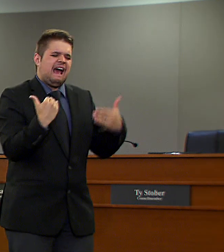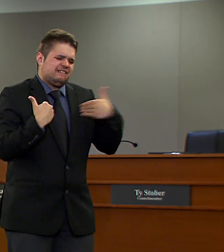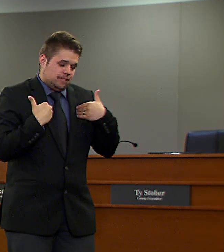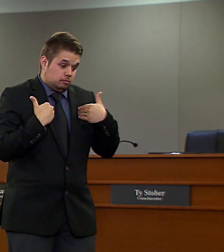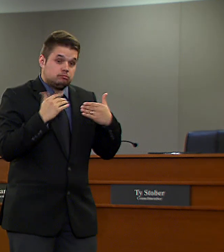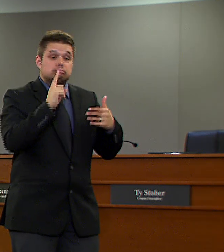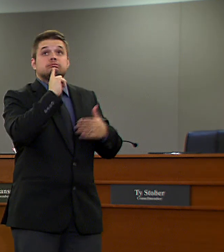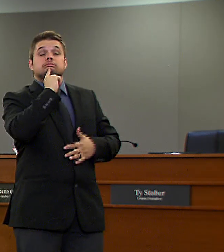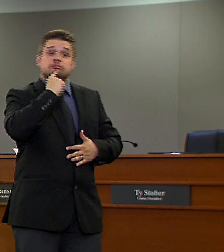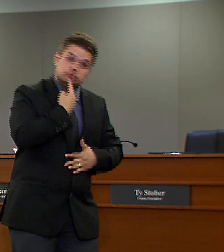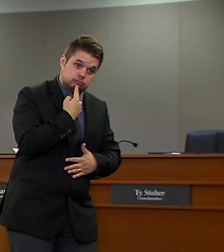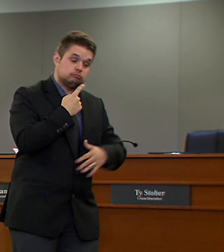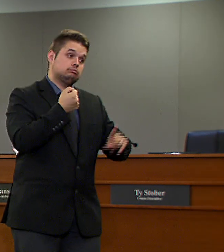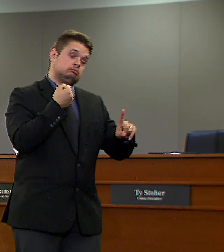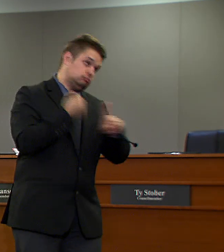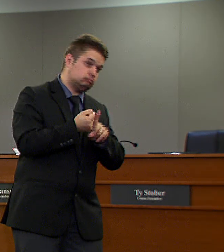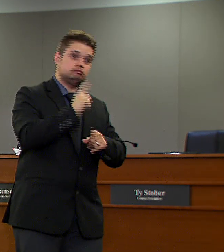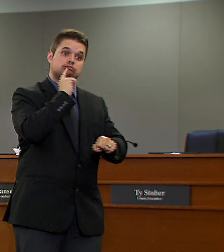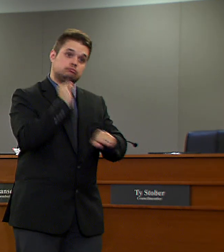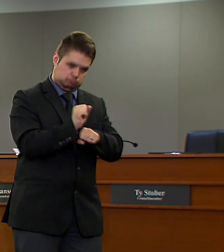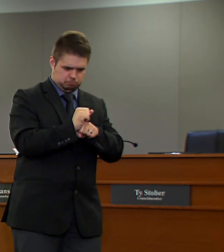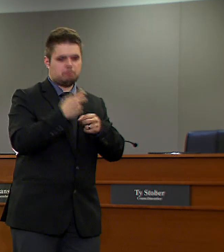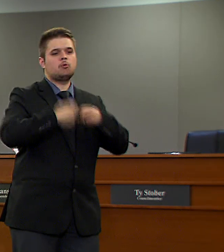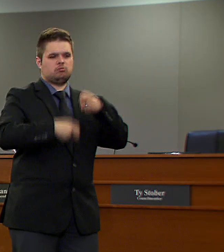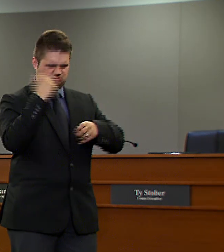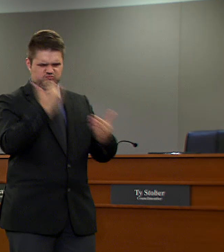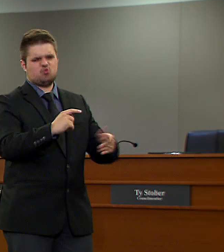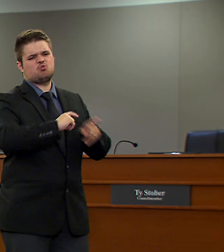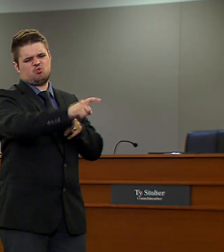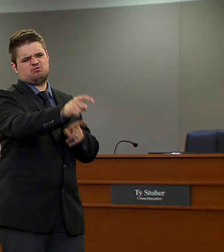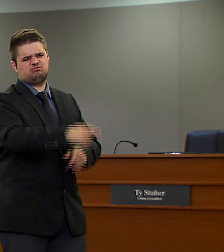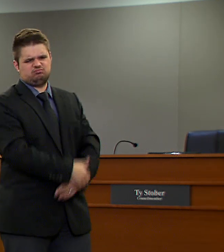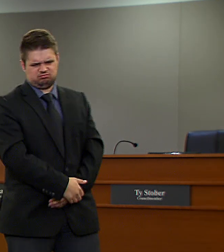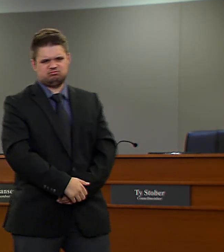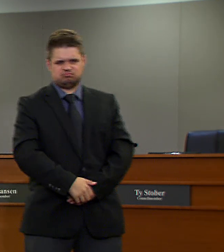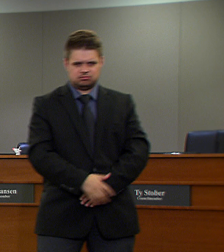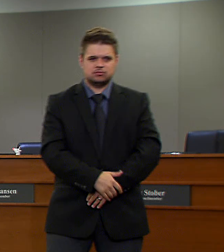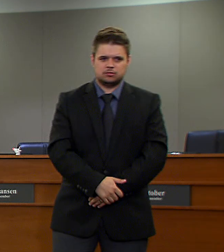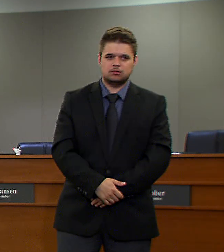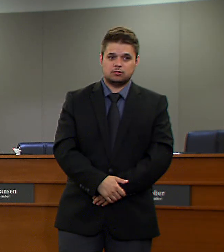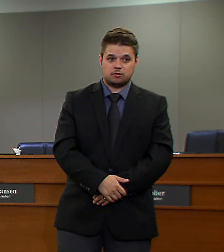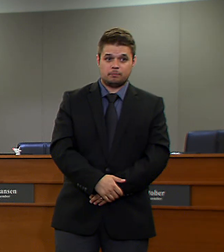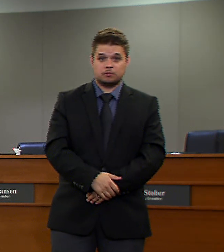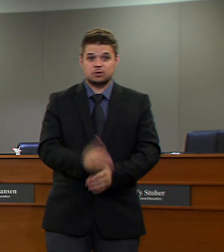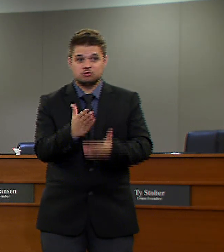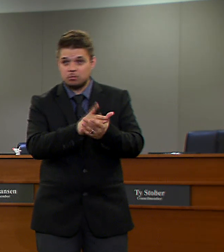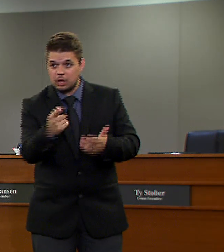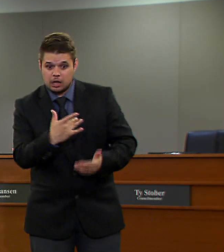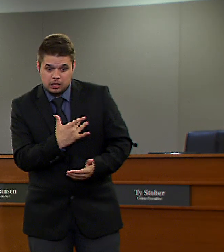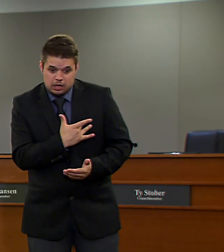medical needs, or any symptoms of a heart attack or stroke. It is vitally important that we